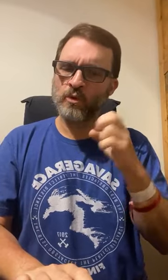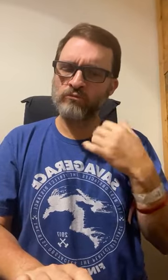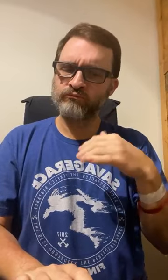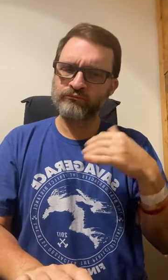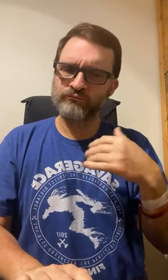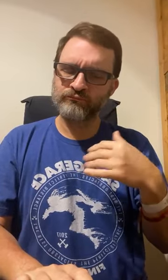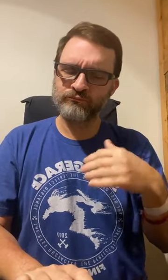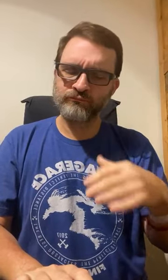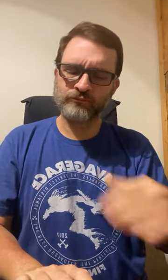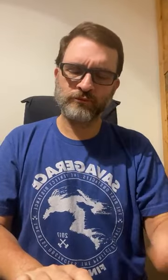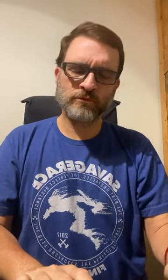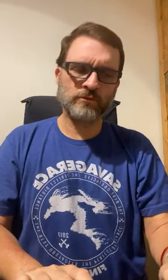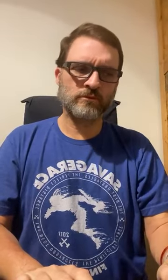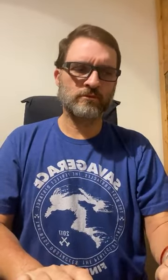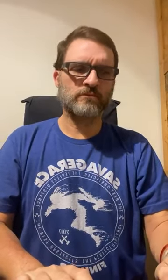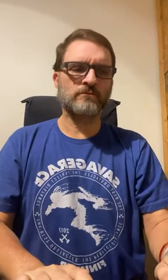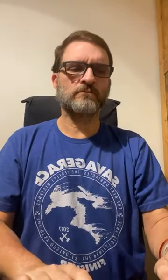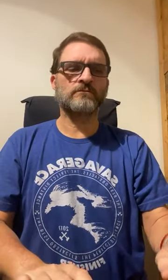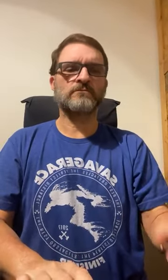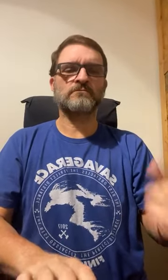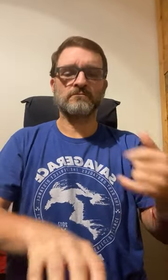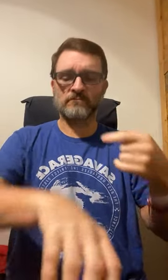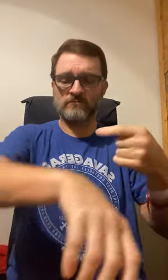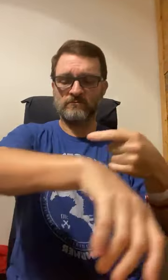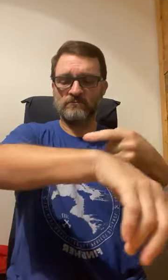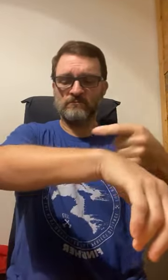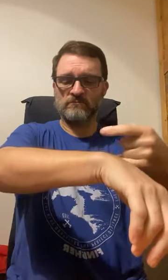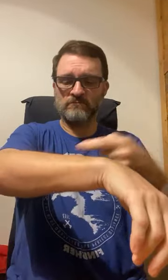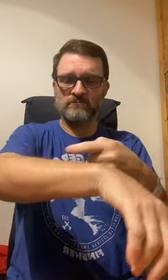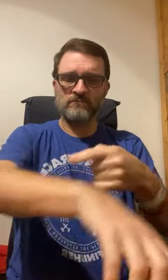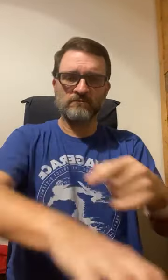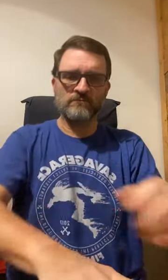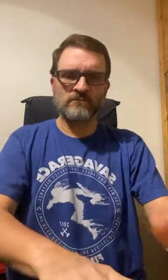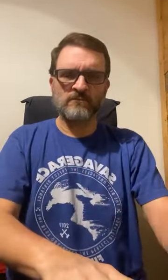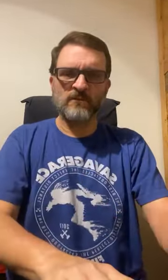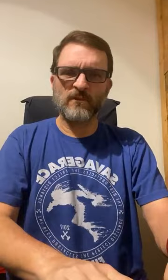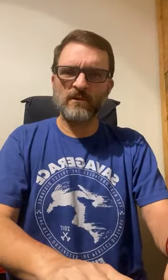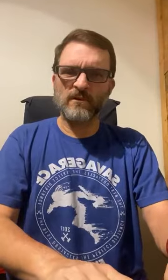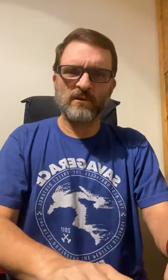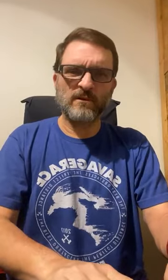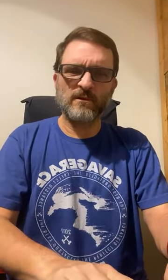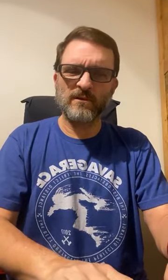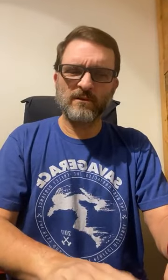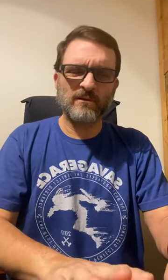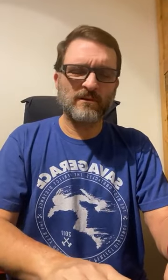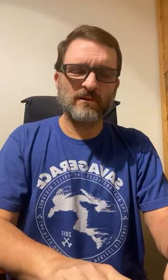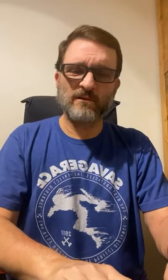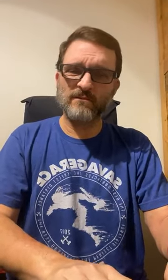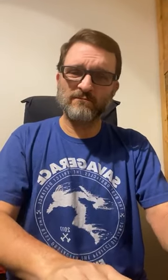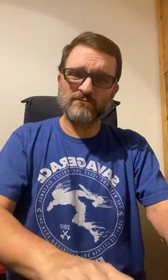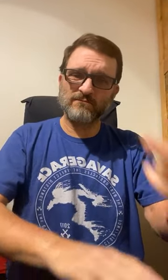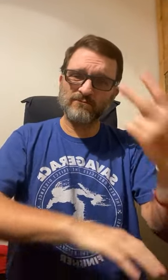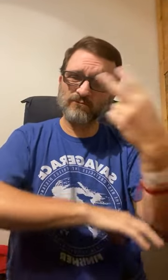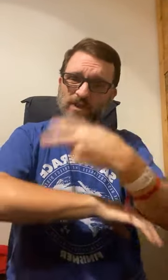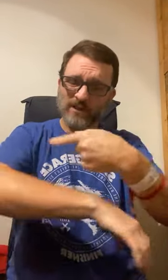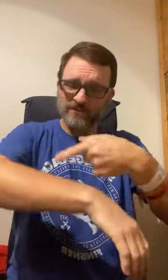I was still feeling sore. With the 2nd IV on this arm